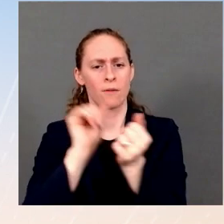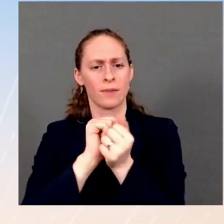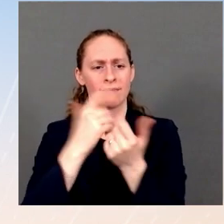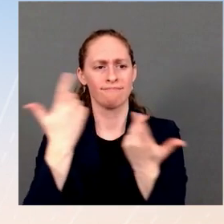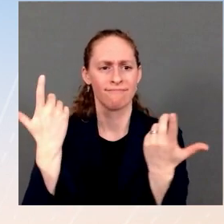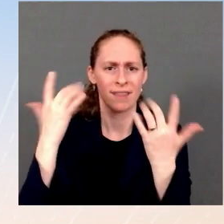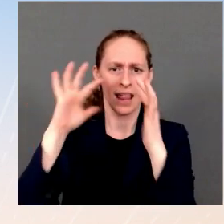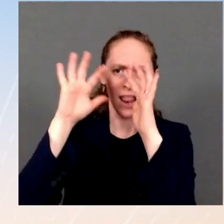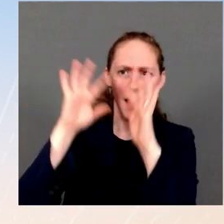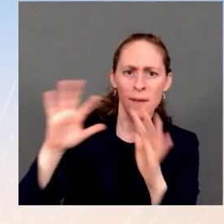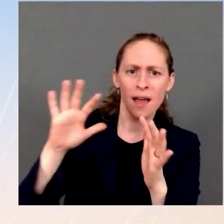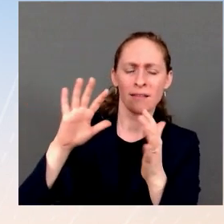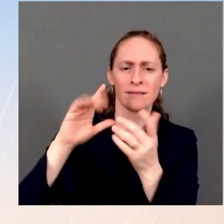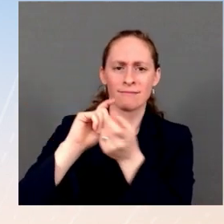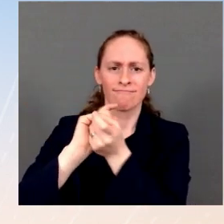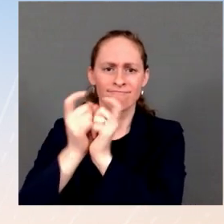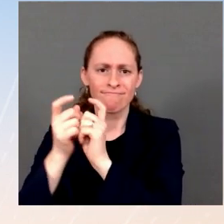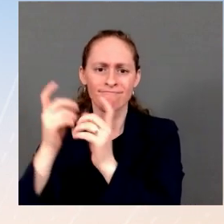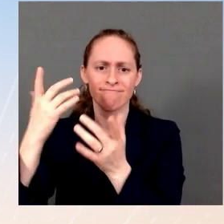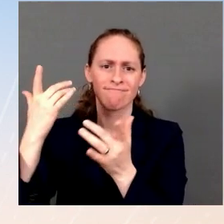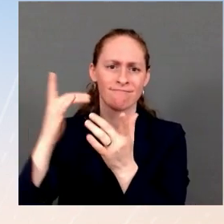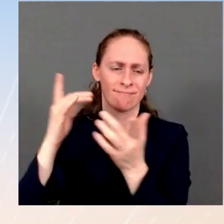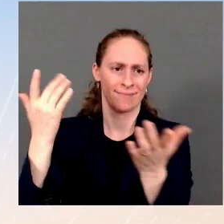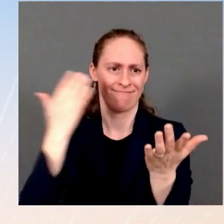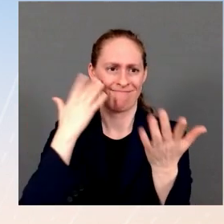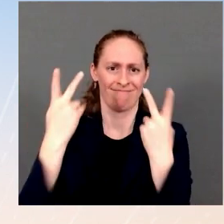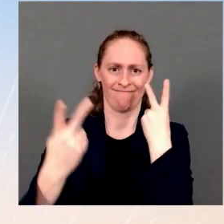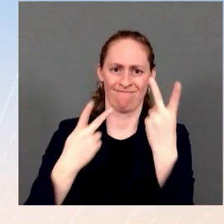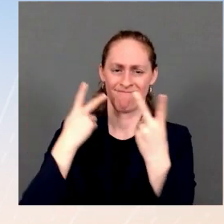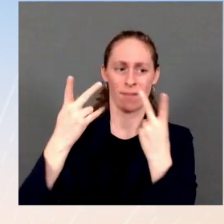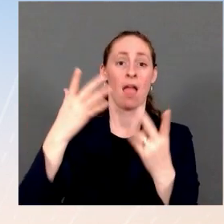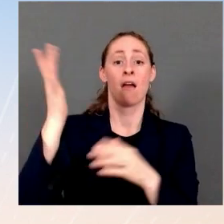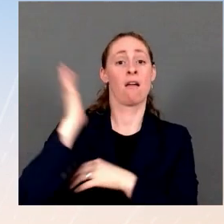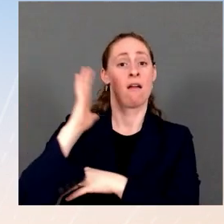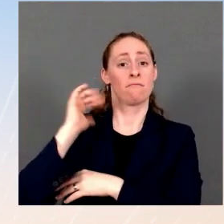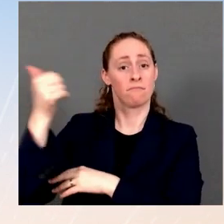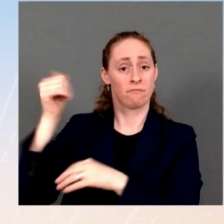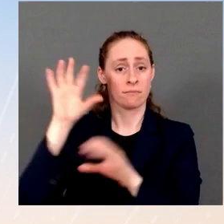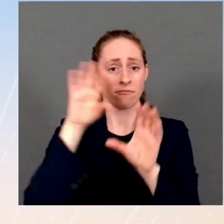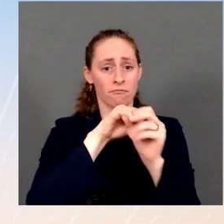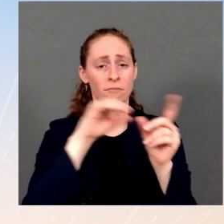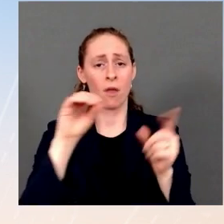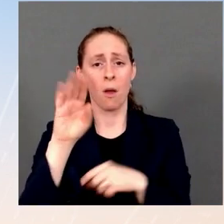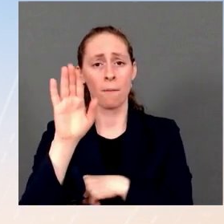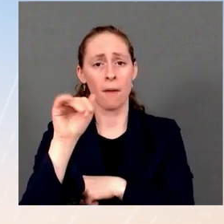including as the Associate Director for Natural Resources, Energy, and Science at OMB;